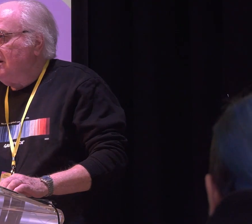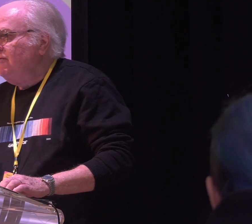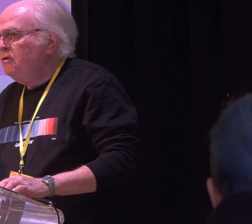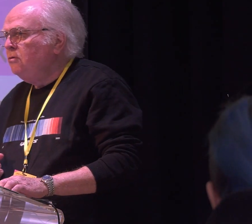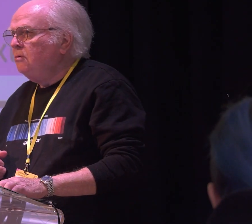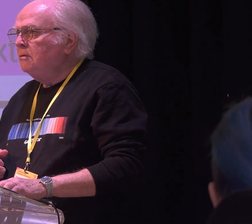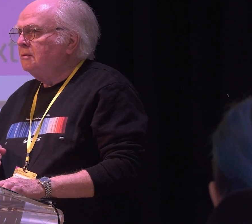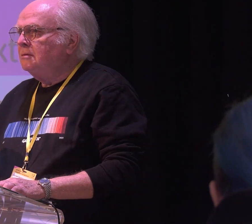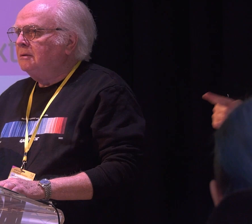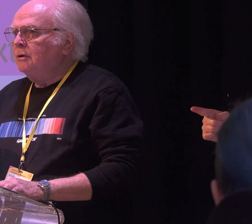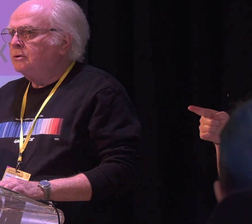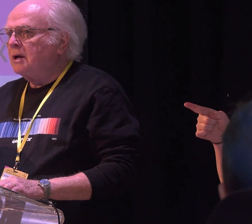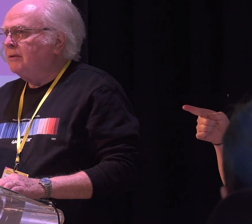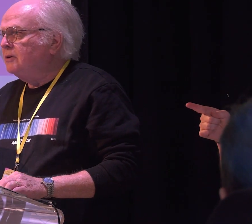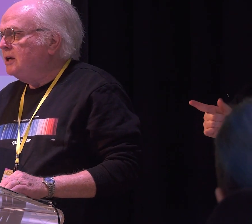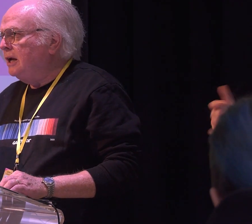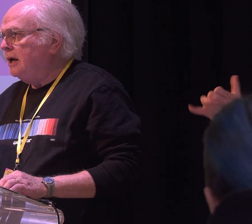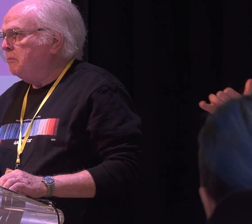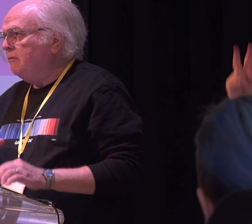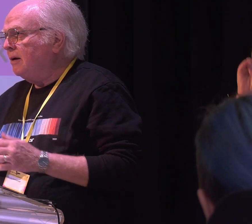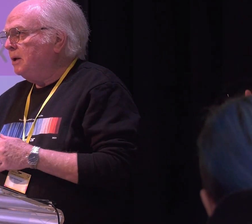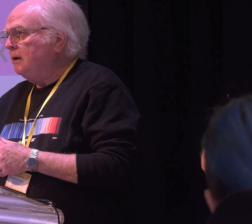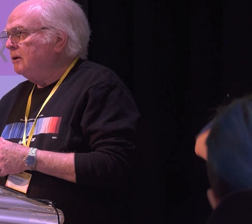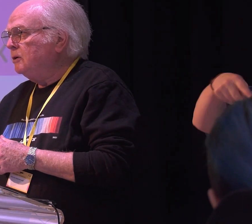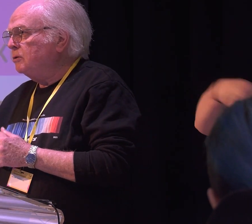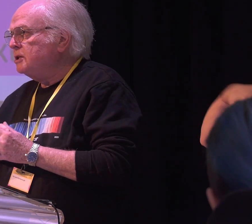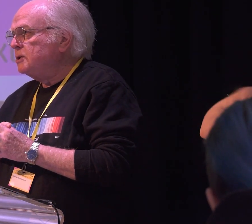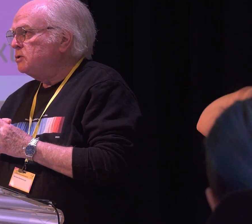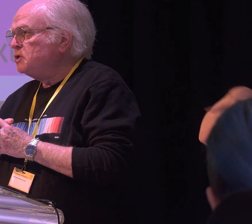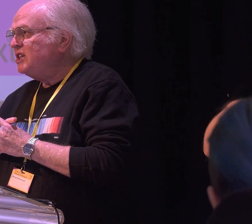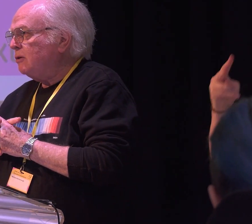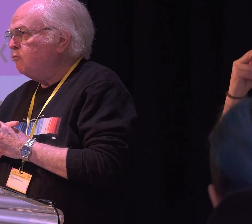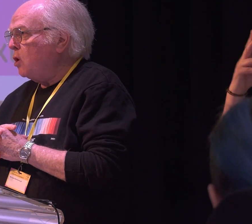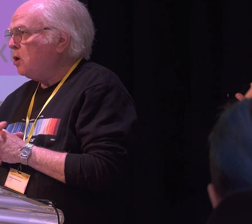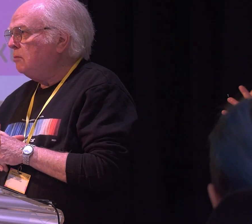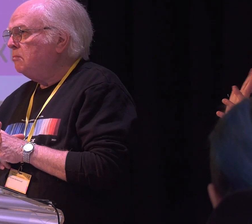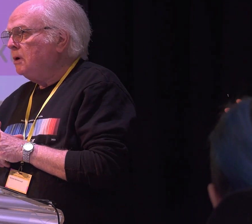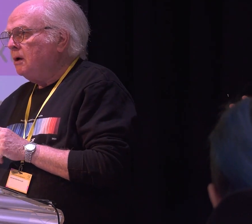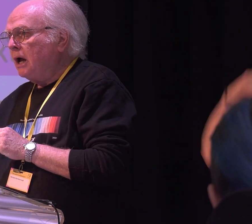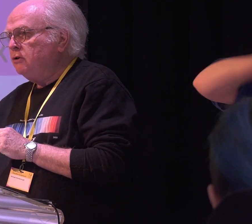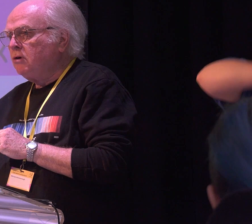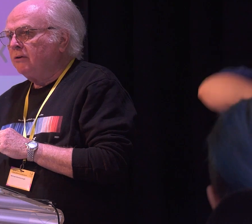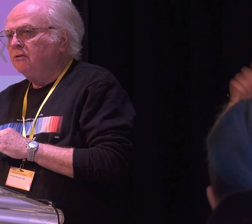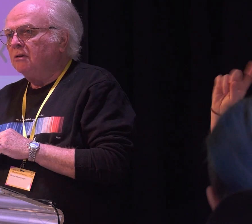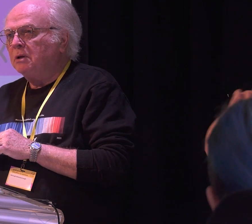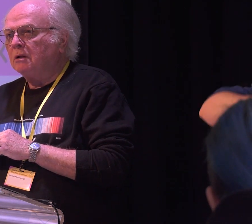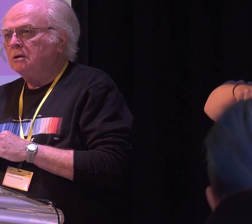If you looked at the DNA of my family and looked, it as a stick of rock and you cut it in the middle,